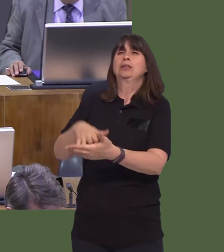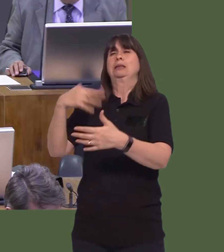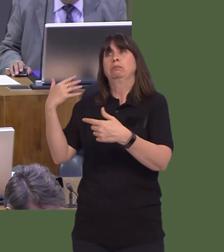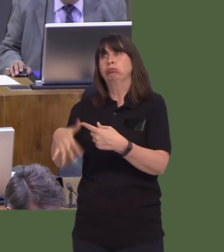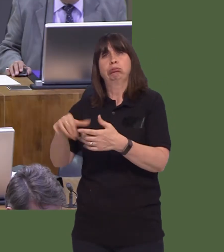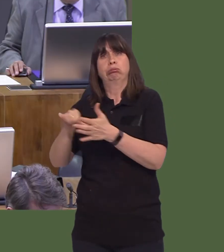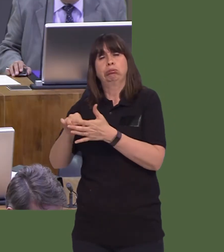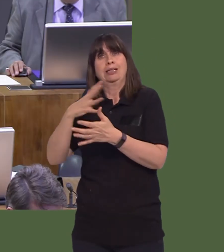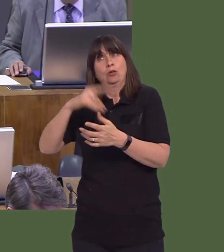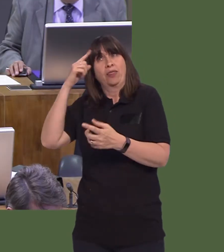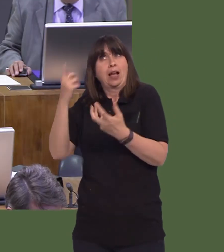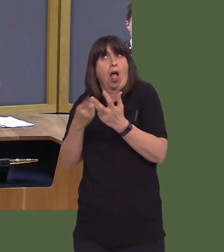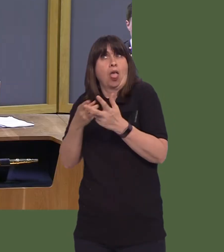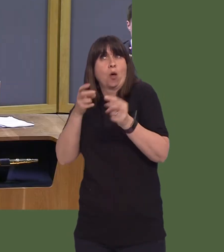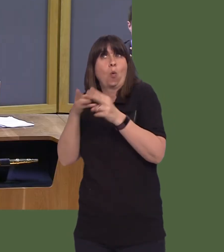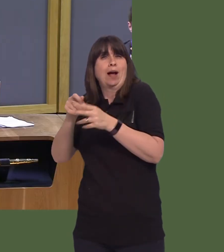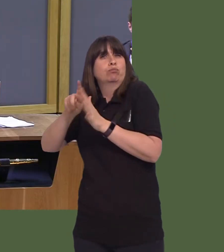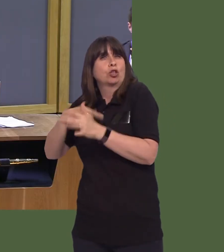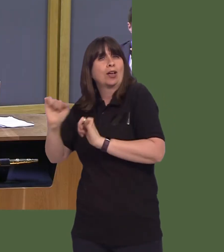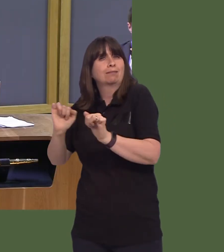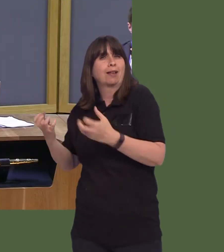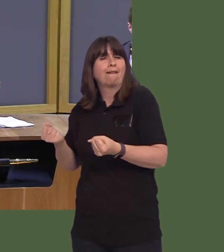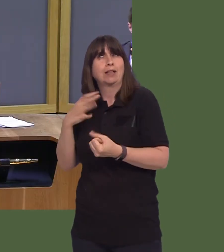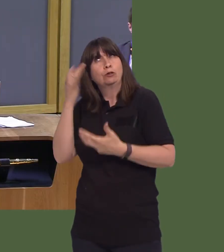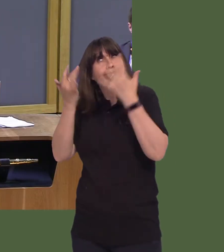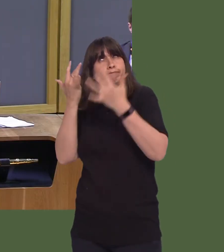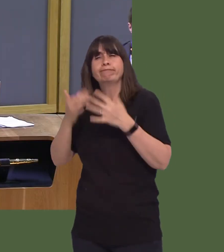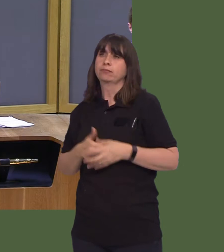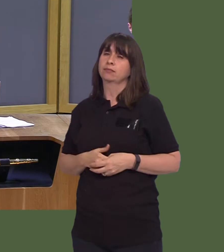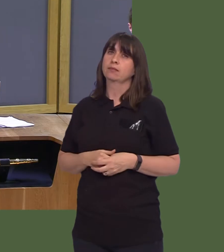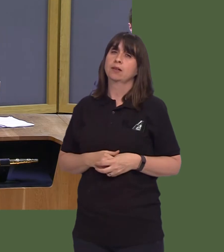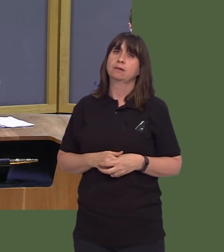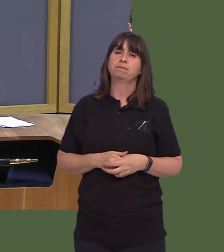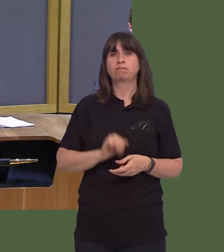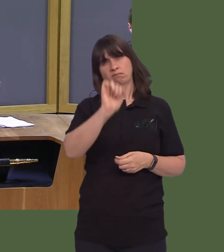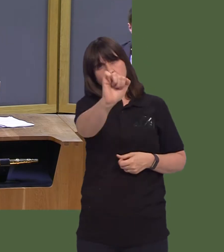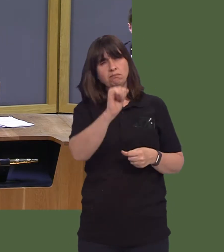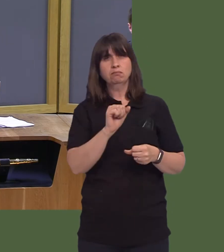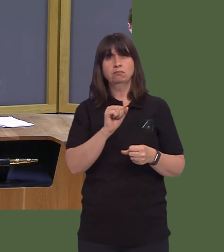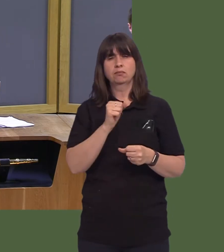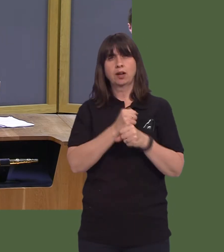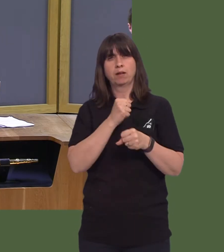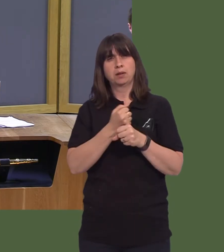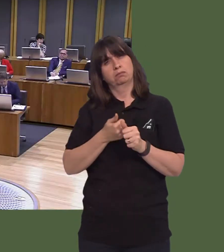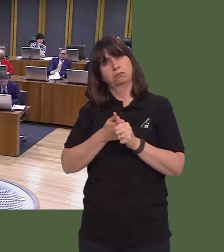Vikki Howells AM: 6. Pa gamau y mae Llywodraeth Cymru'n eu cymryd i gefnogi twf economaidd yng Nghwm Cynon?